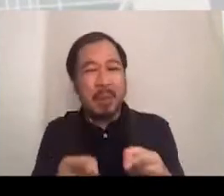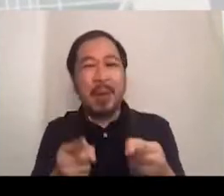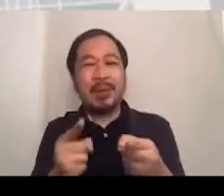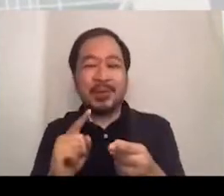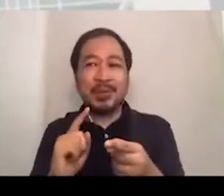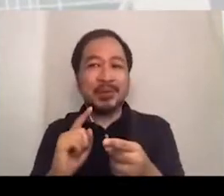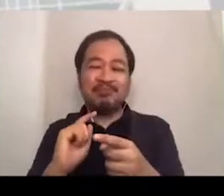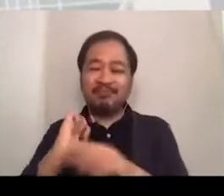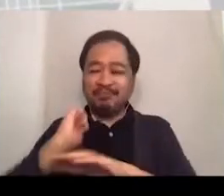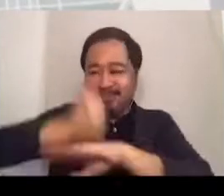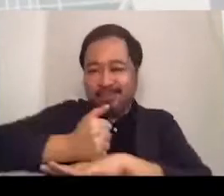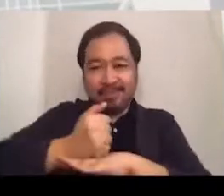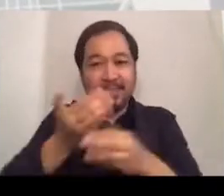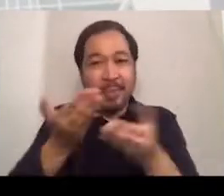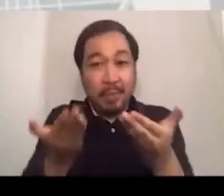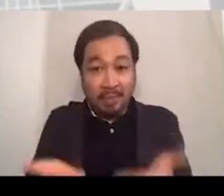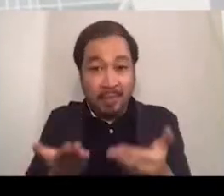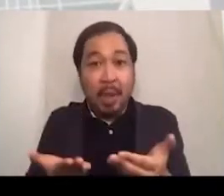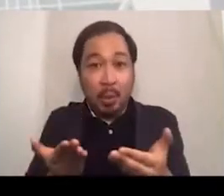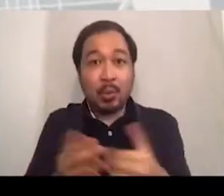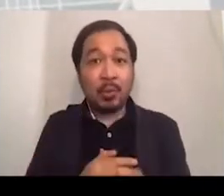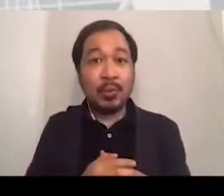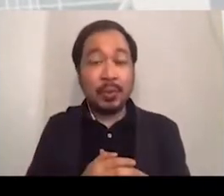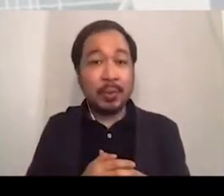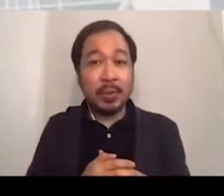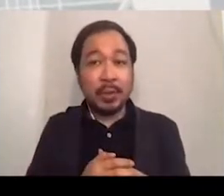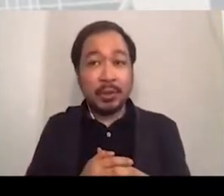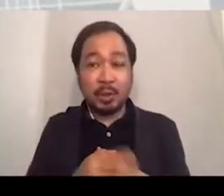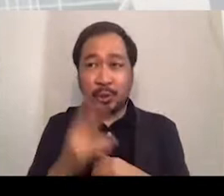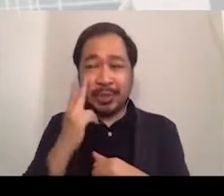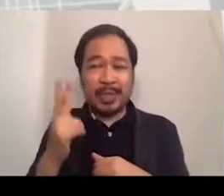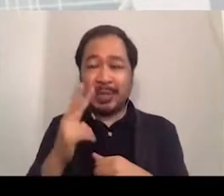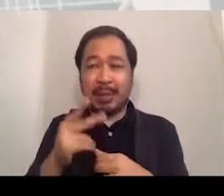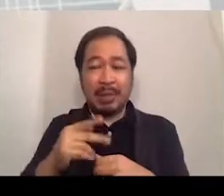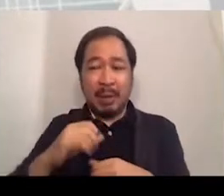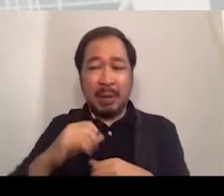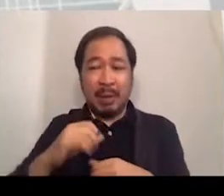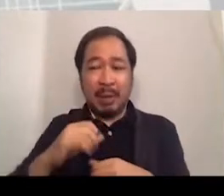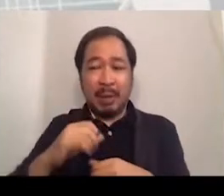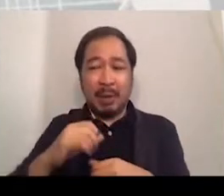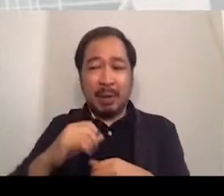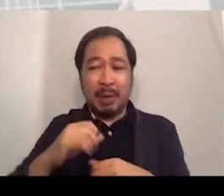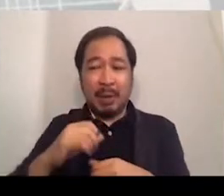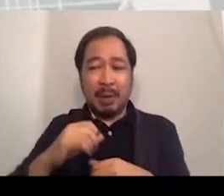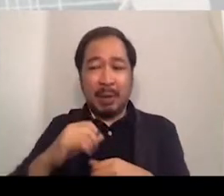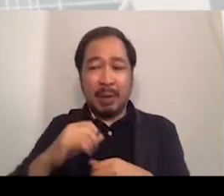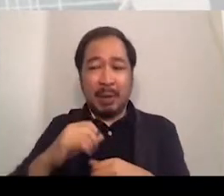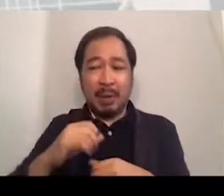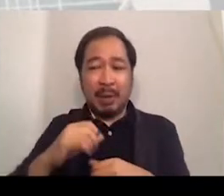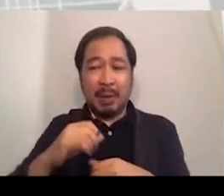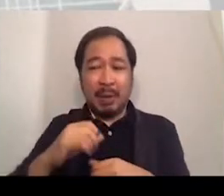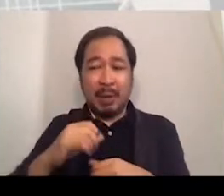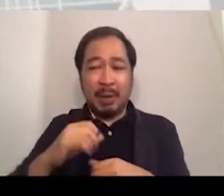and how can governments actually afford all of these measures? So Mr. Sui, over to you.